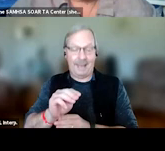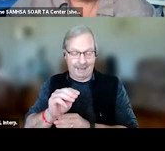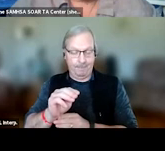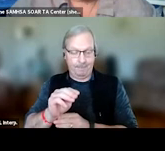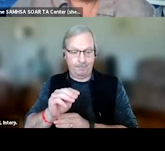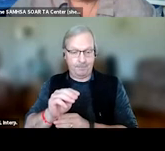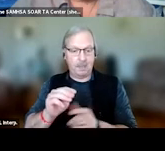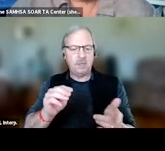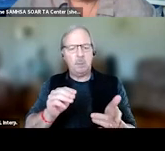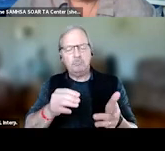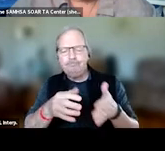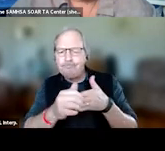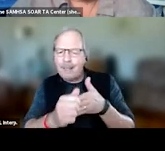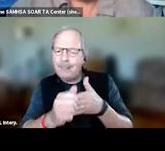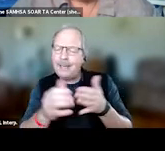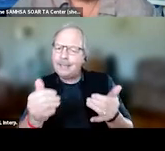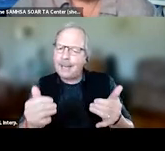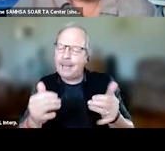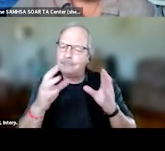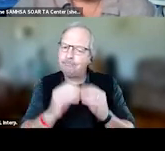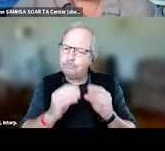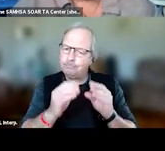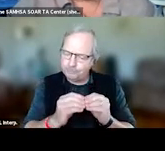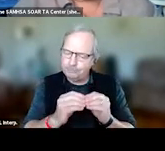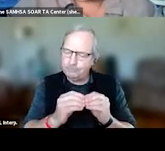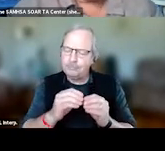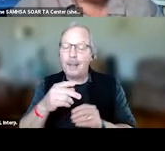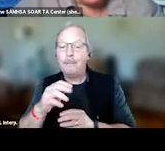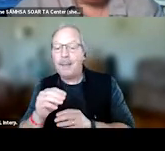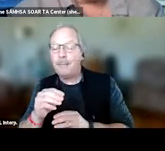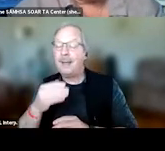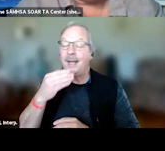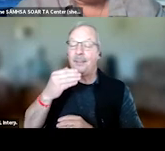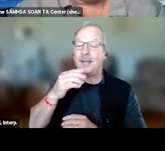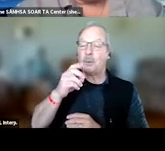who will be moderating today's session. Thanks Doreen, we truly appreciate you taking